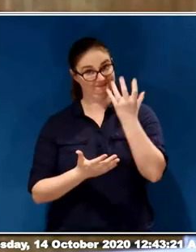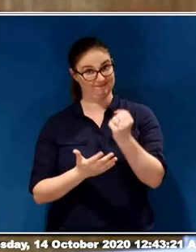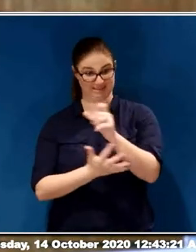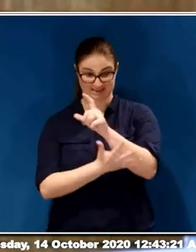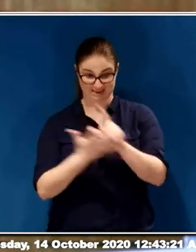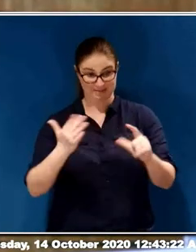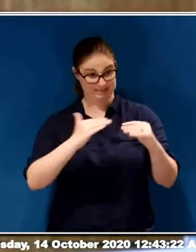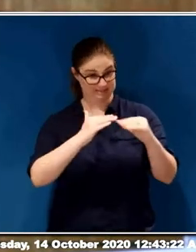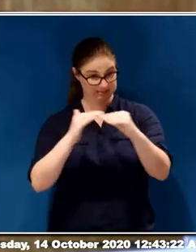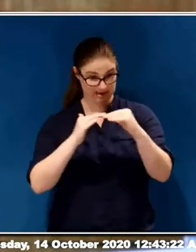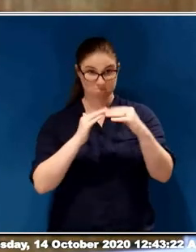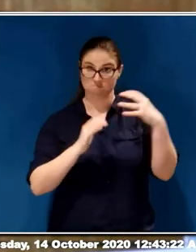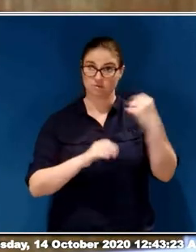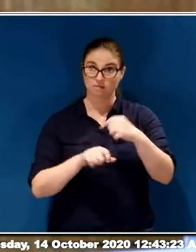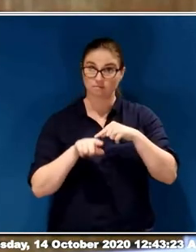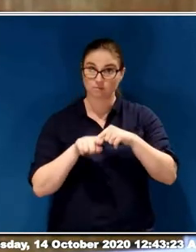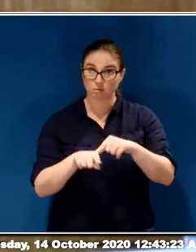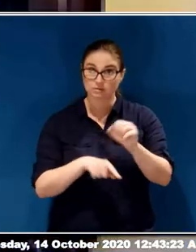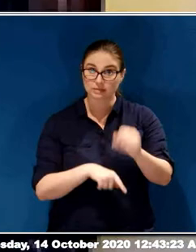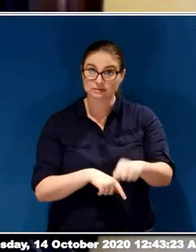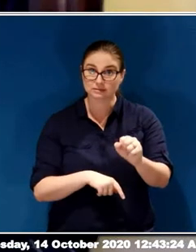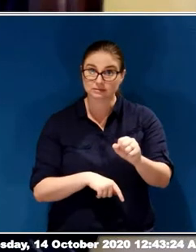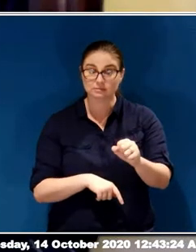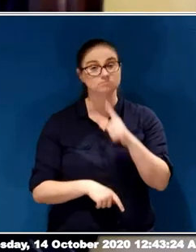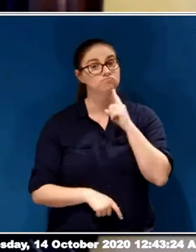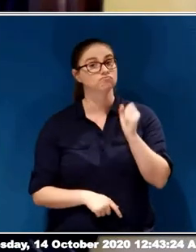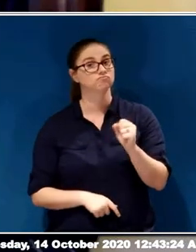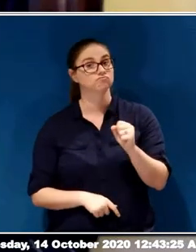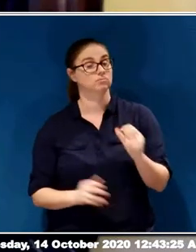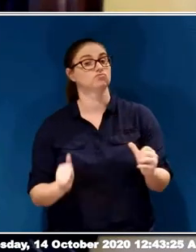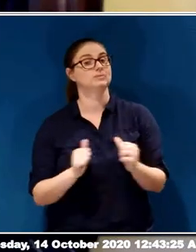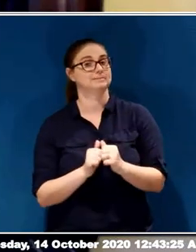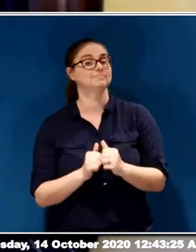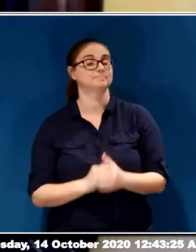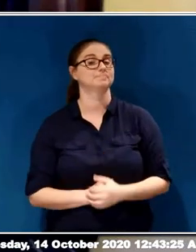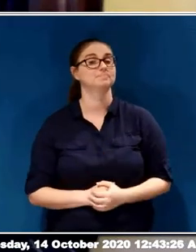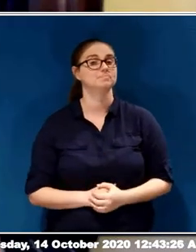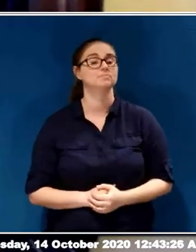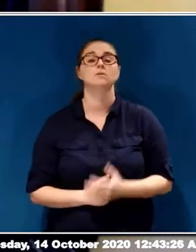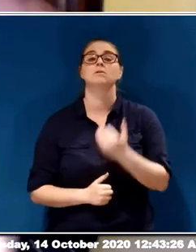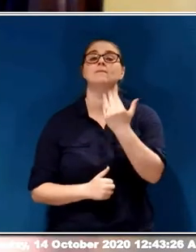And in fact, I note --- so for example in Victoria the webpage on which their